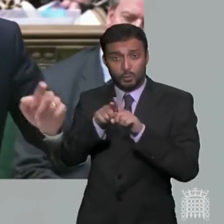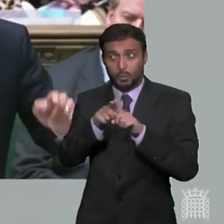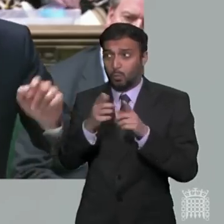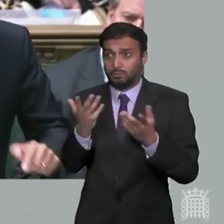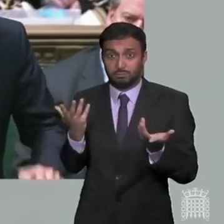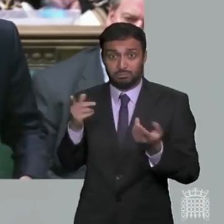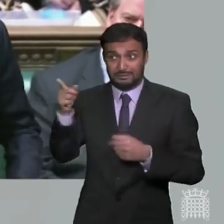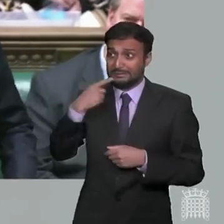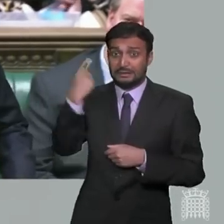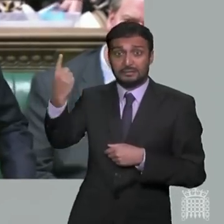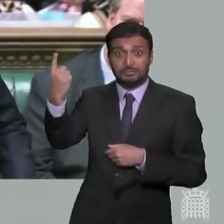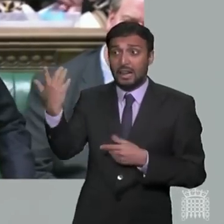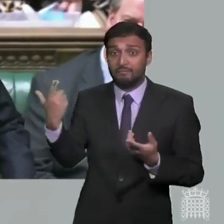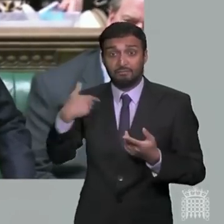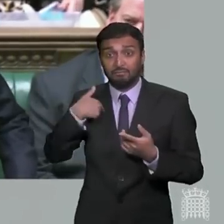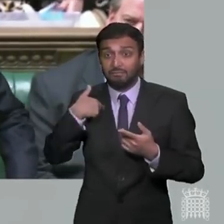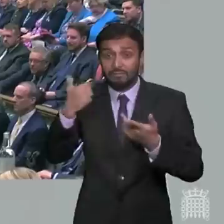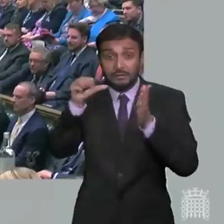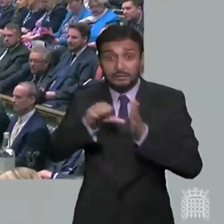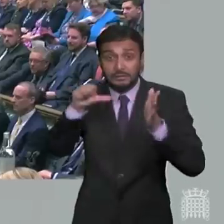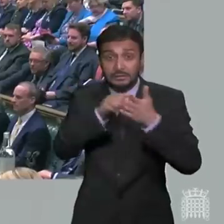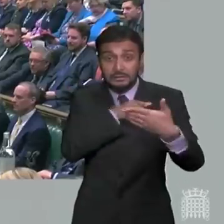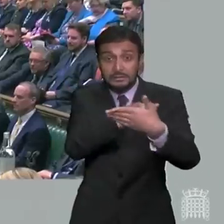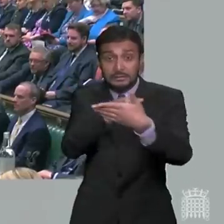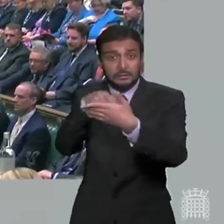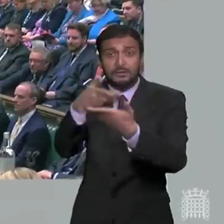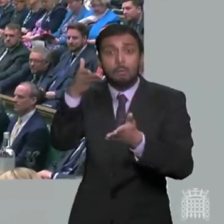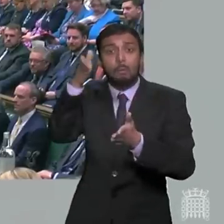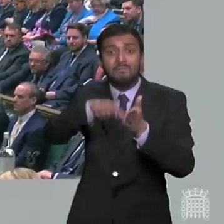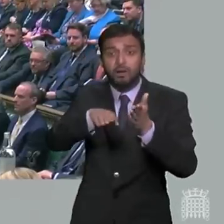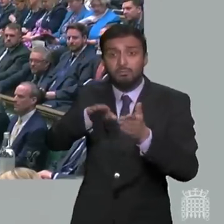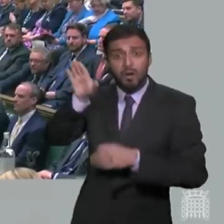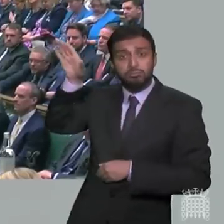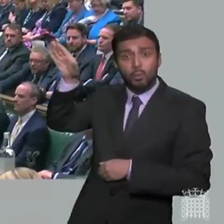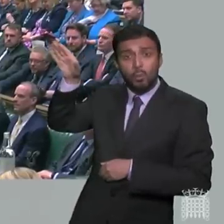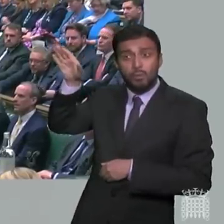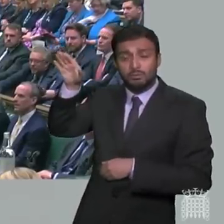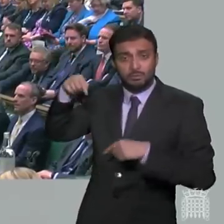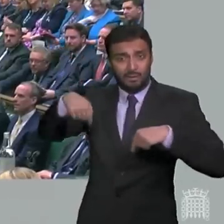international in nature.